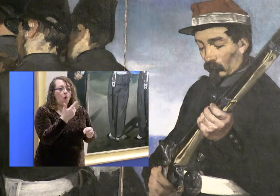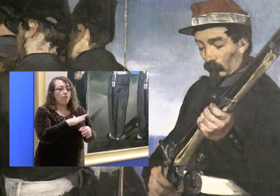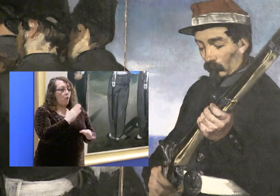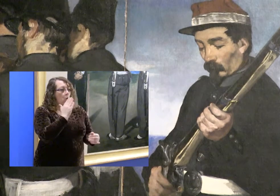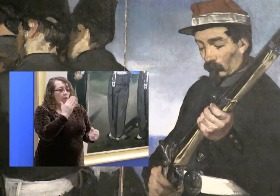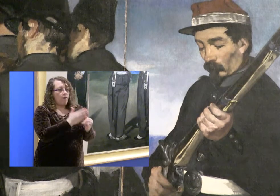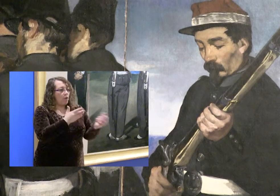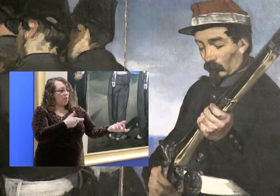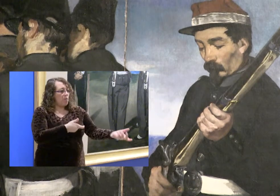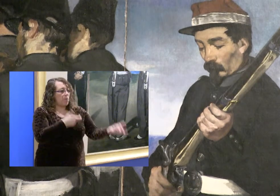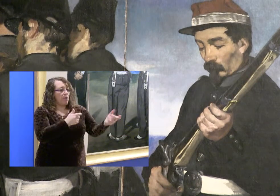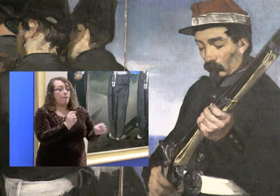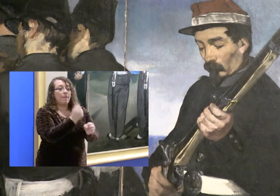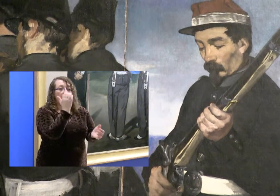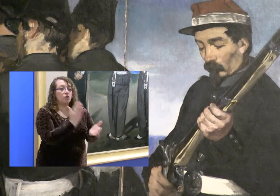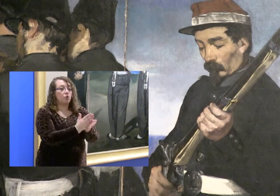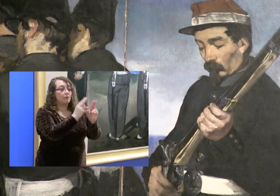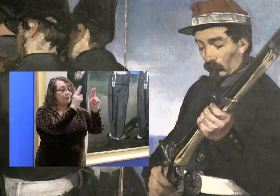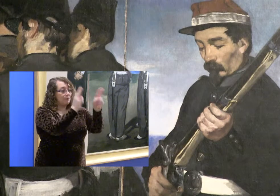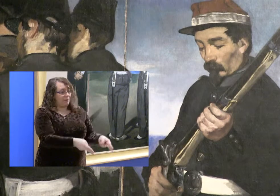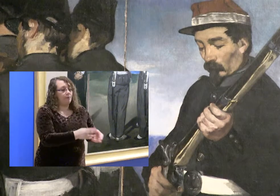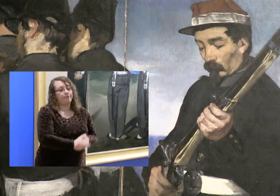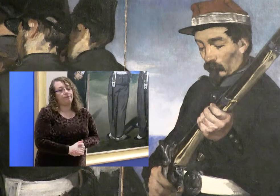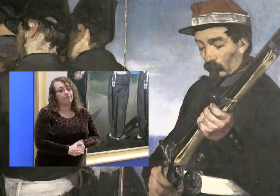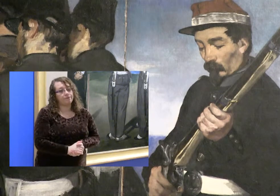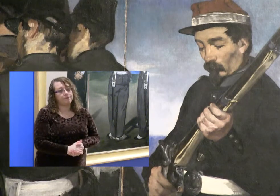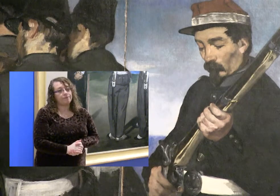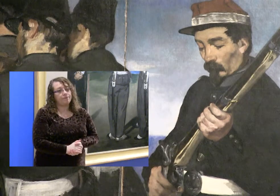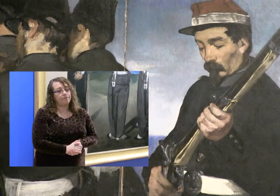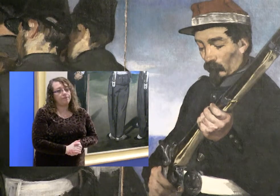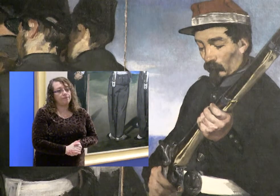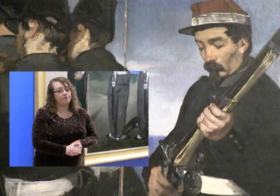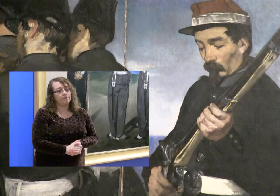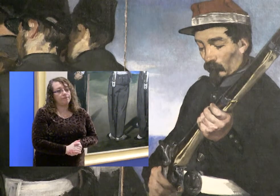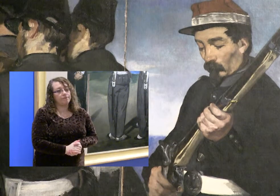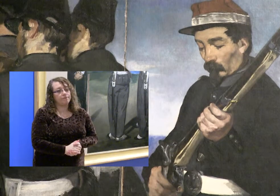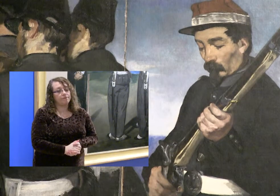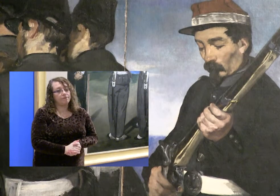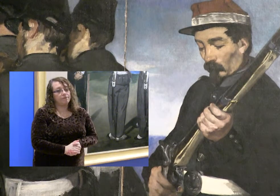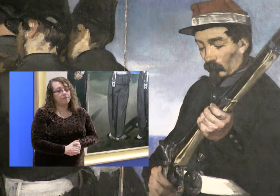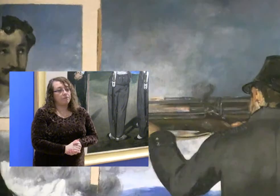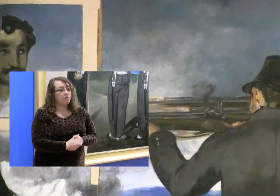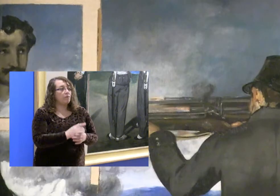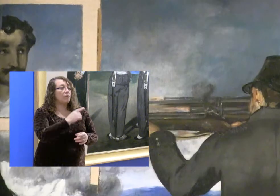The squad have just fired off a shot